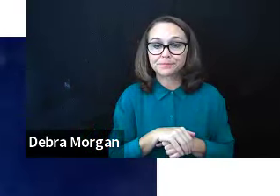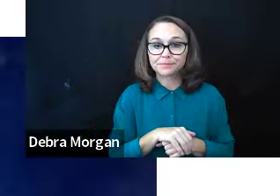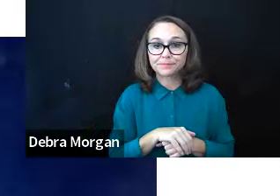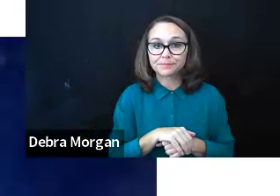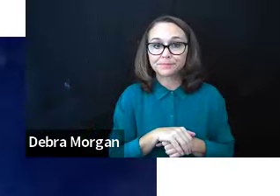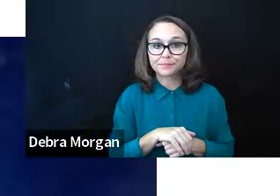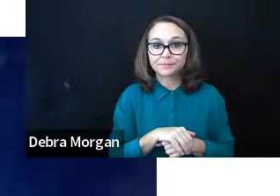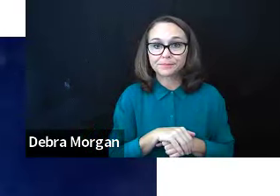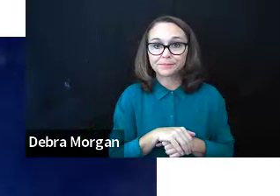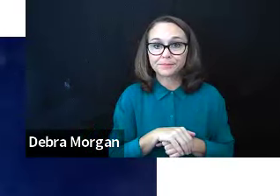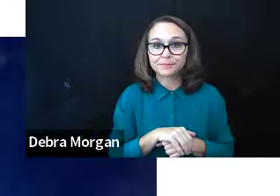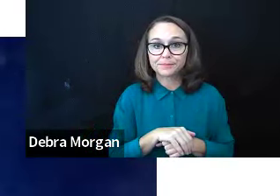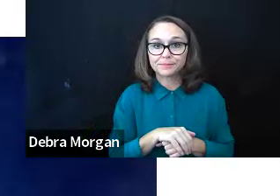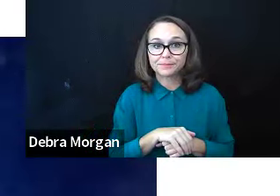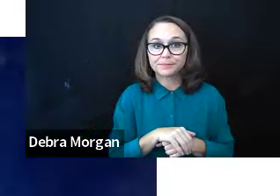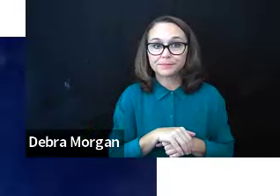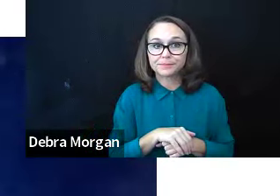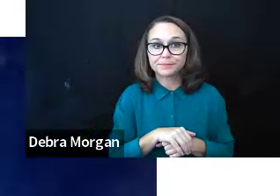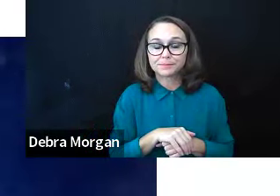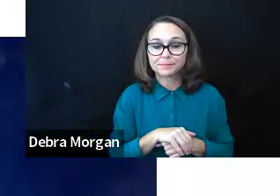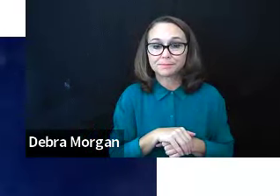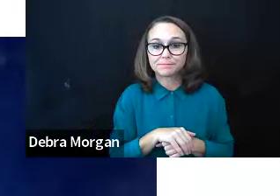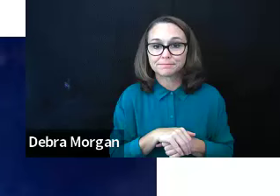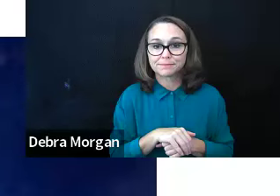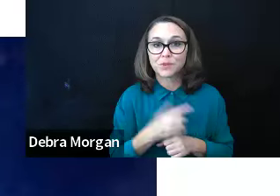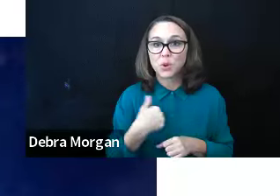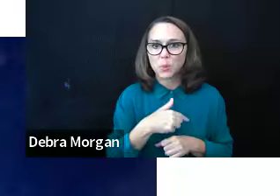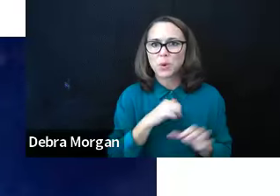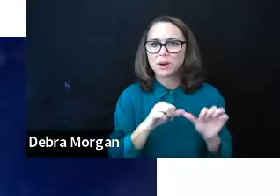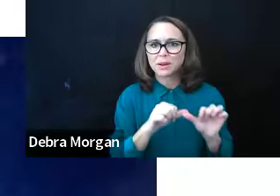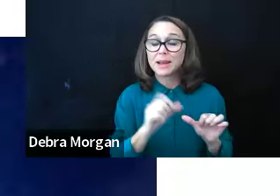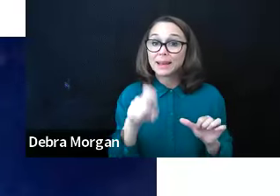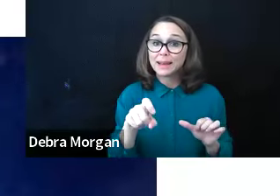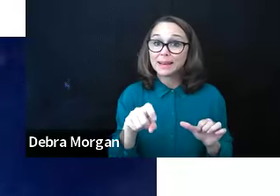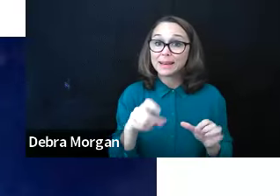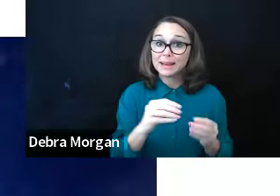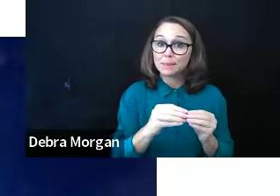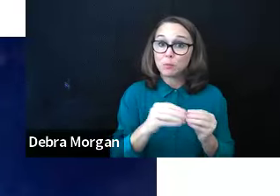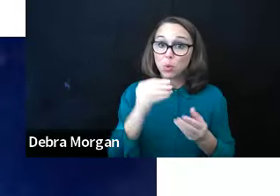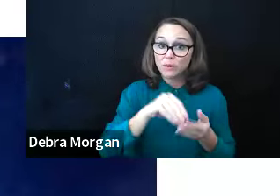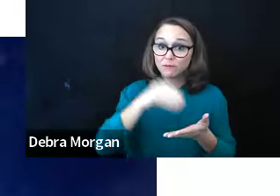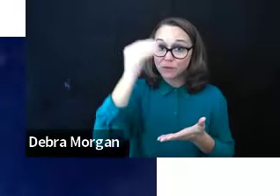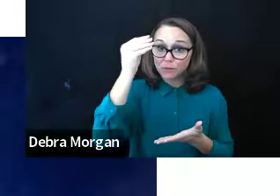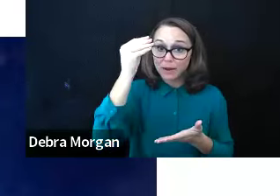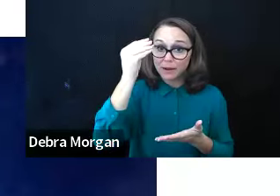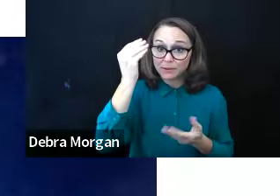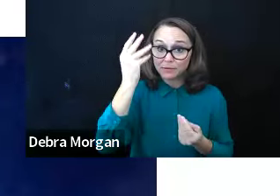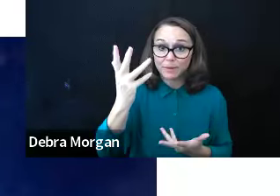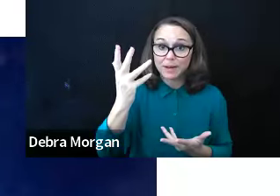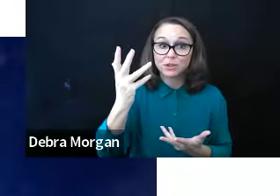are staying the course. If you want to learn more about our Mississippi Thrive program and our key